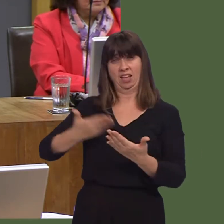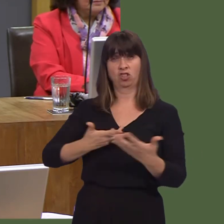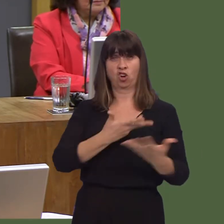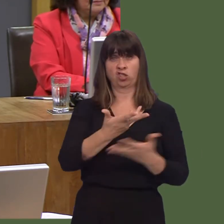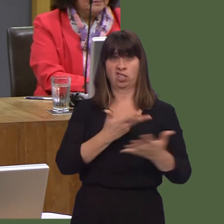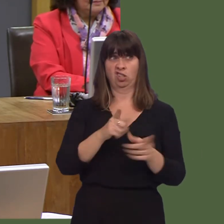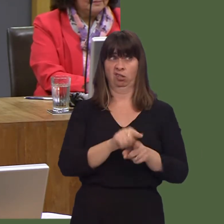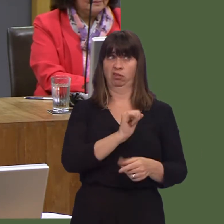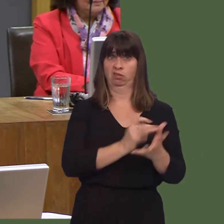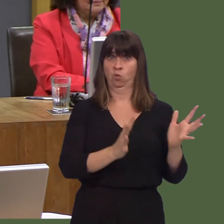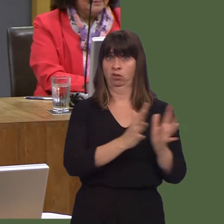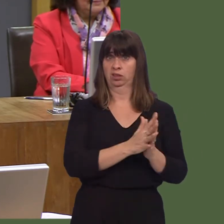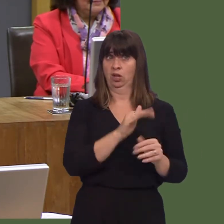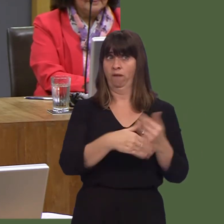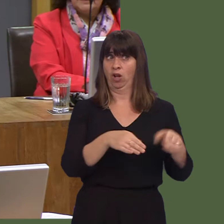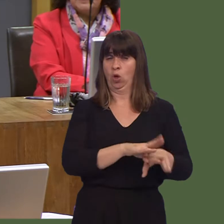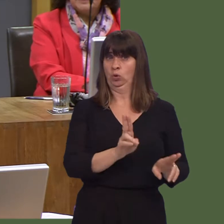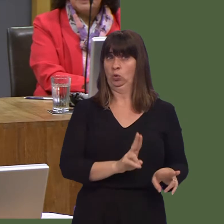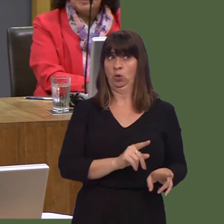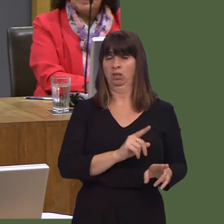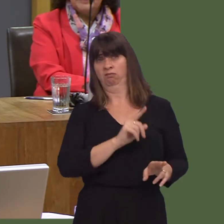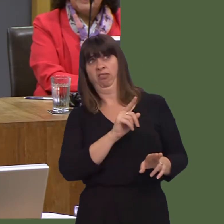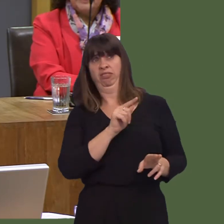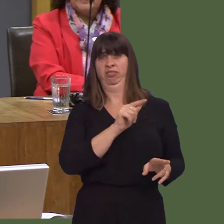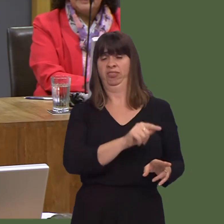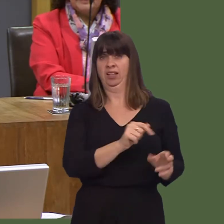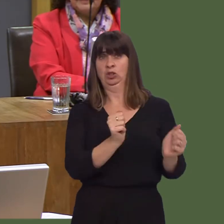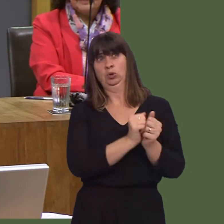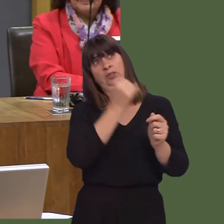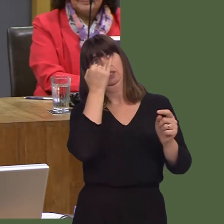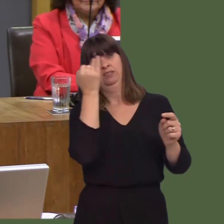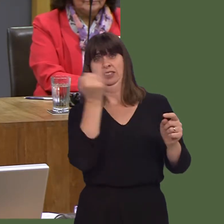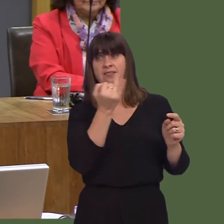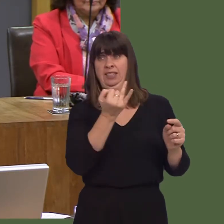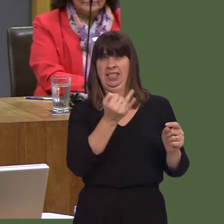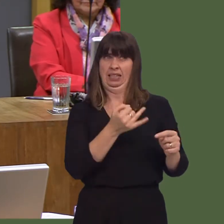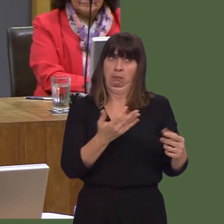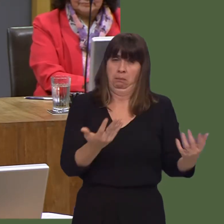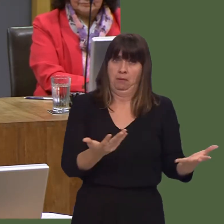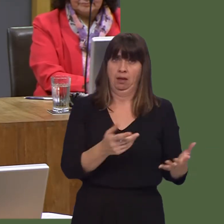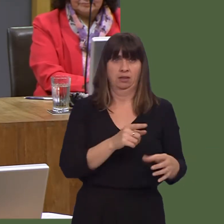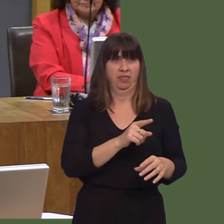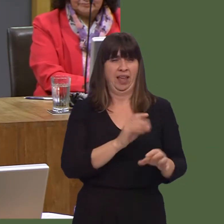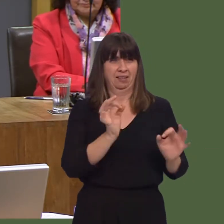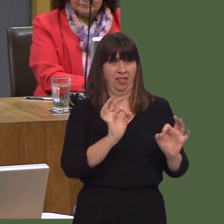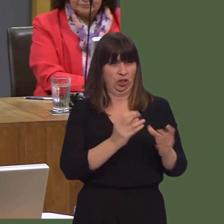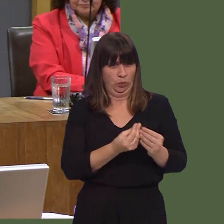on a school closureówhich might be suitable for 17-year-olds but actually isn't for 5-year-oldsóis particularly helpful.